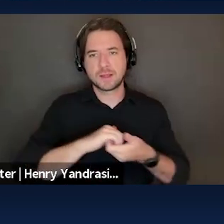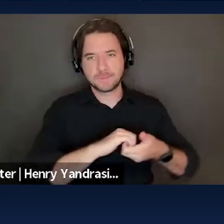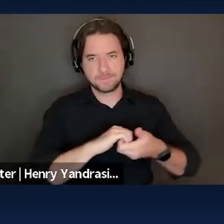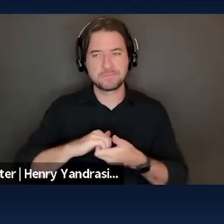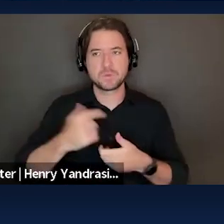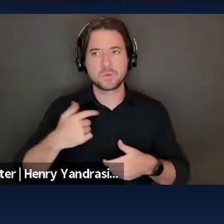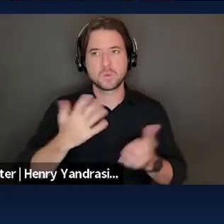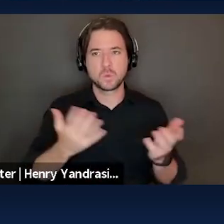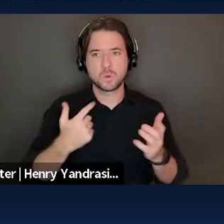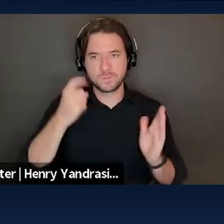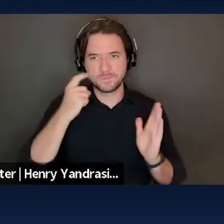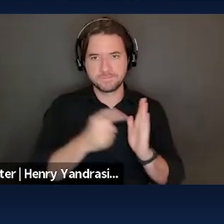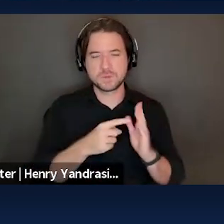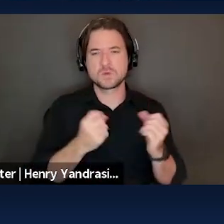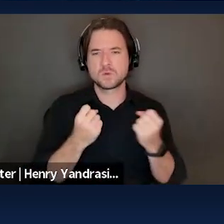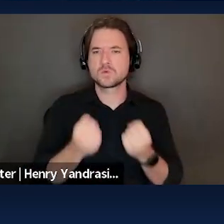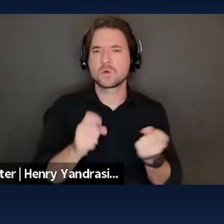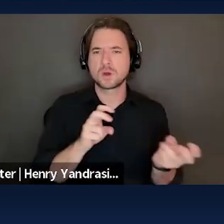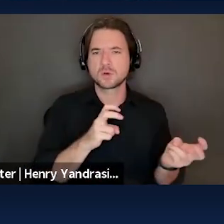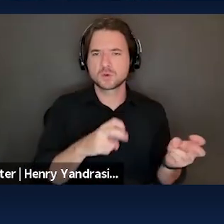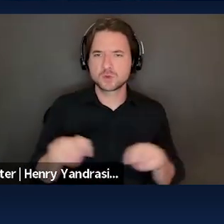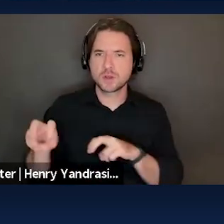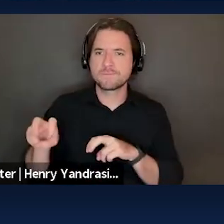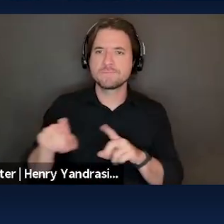And what we noticed is there was a strong shift from the move from.